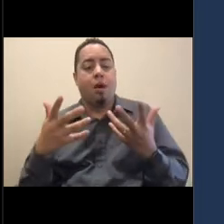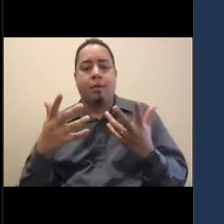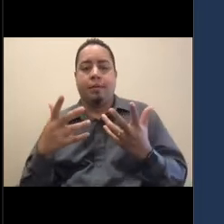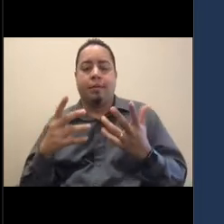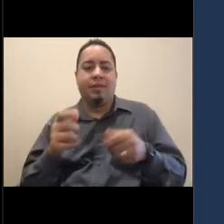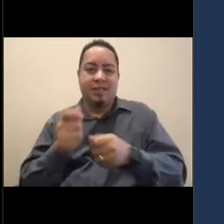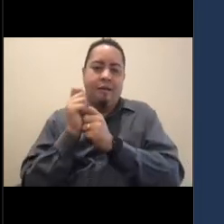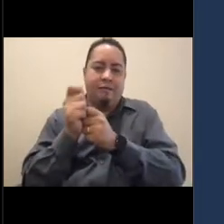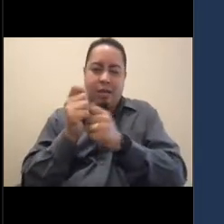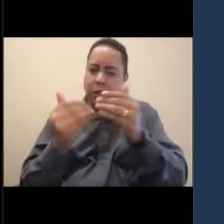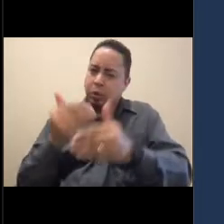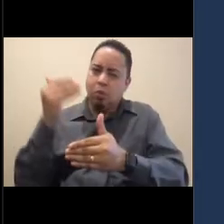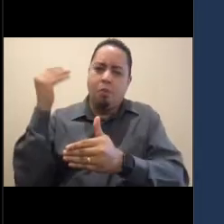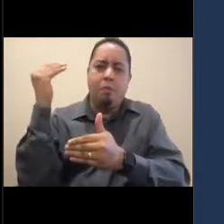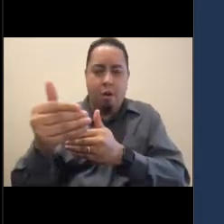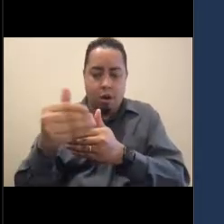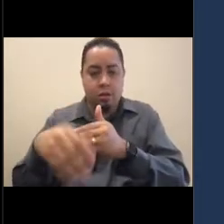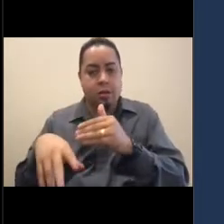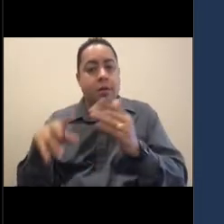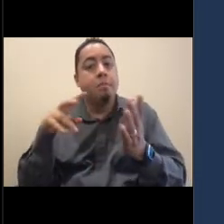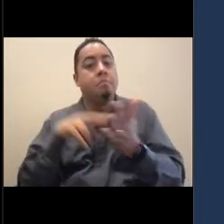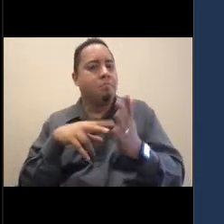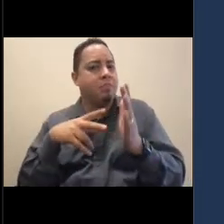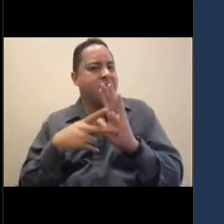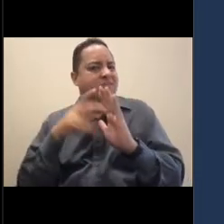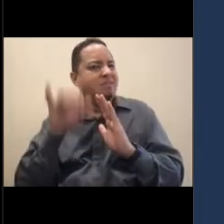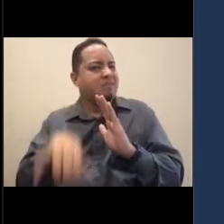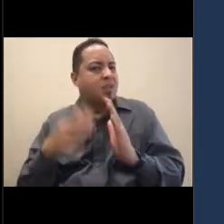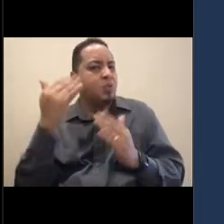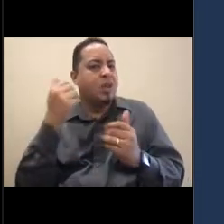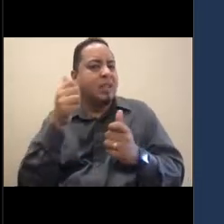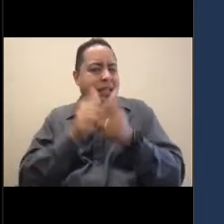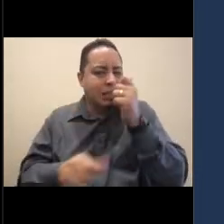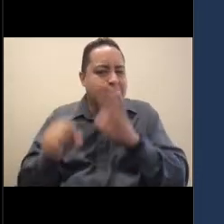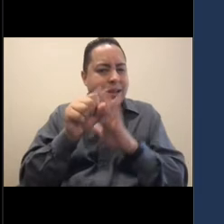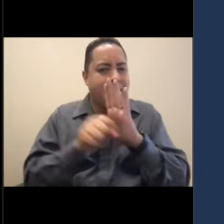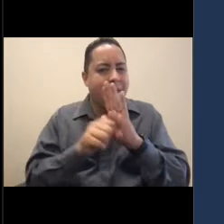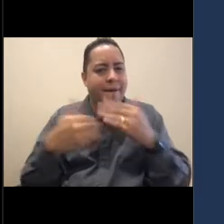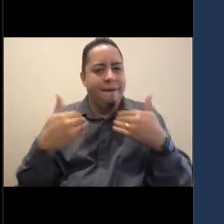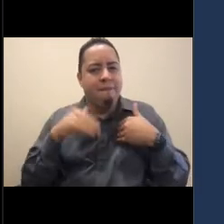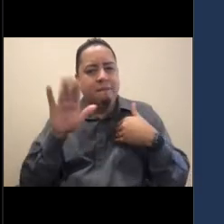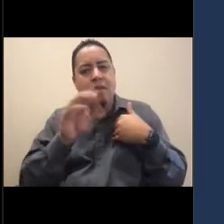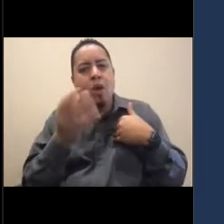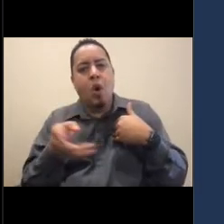on how many fish that you can catch. In each state, it's different, and each location is, but that is a big one as well.